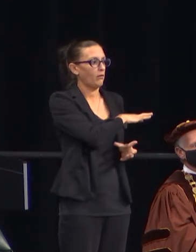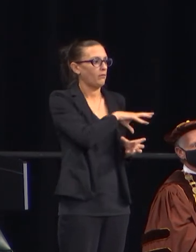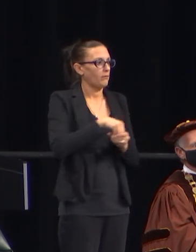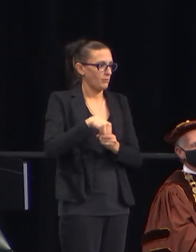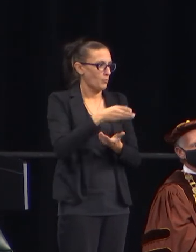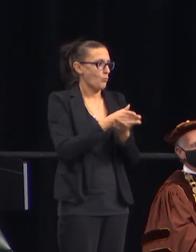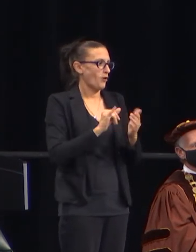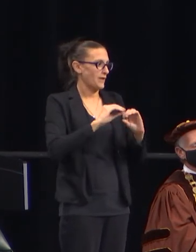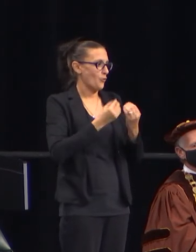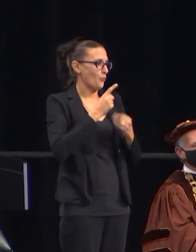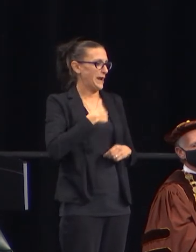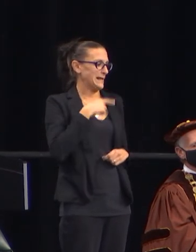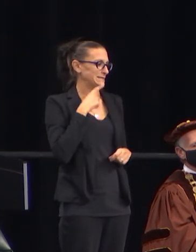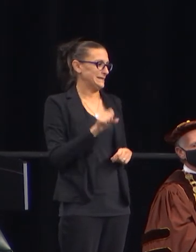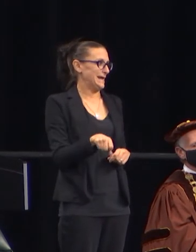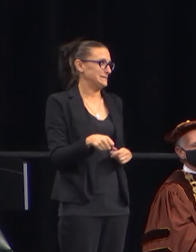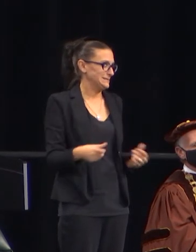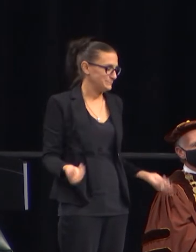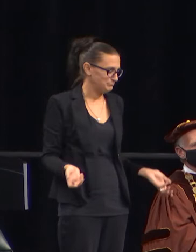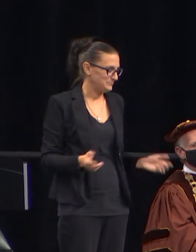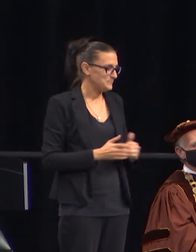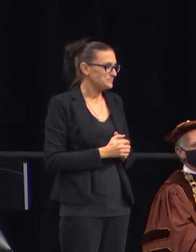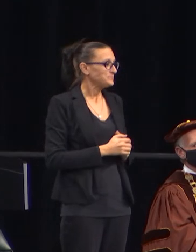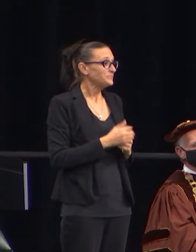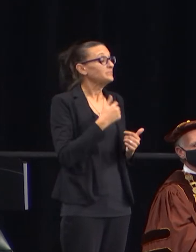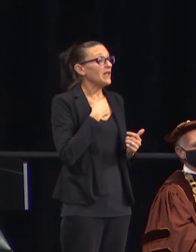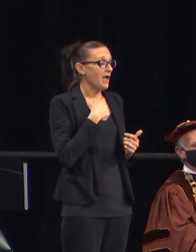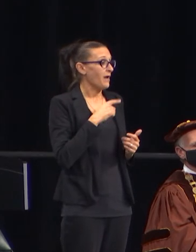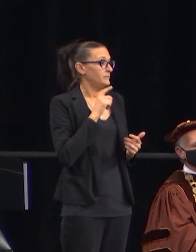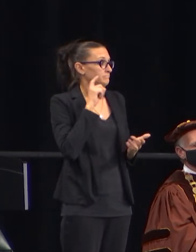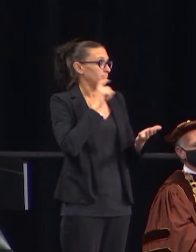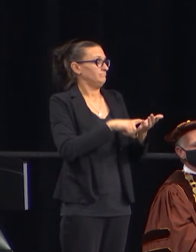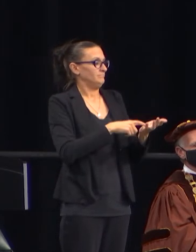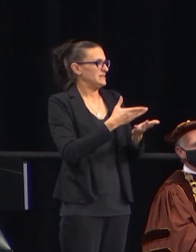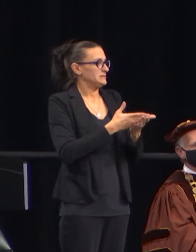when I said yes. I discovered some of the most rewarding things